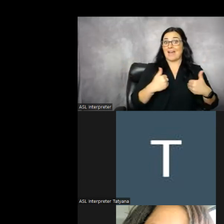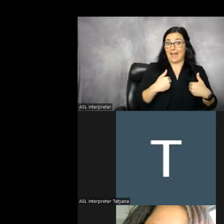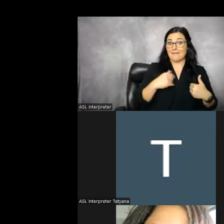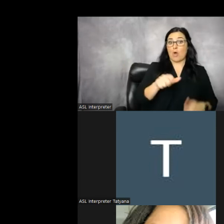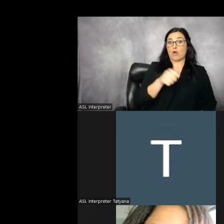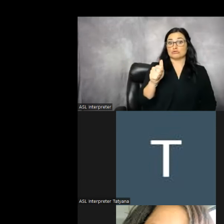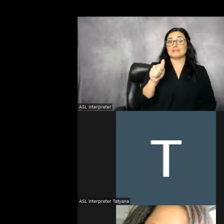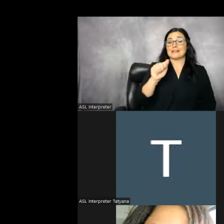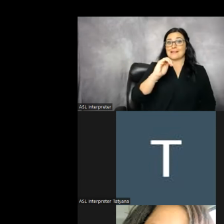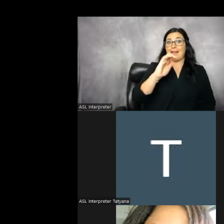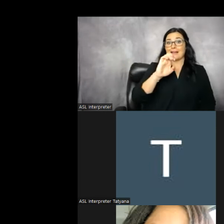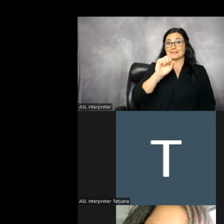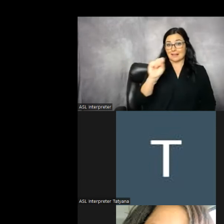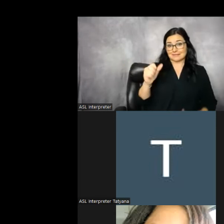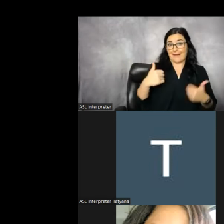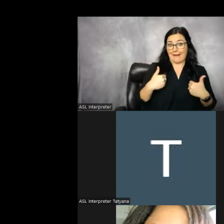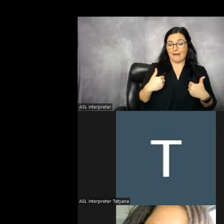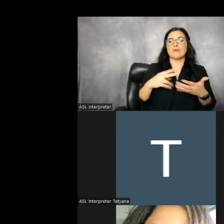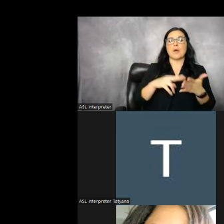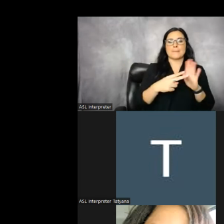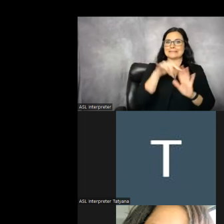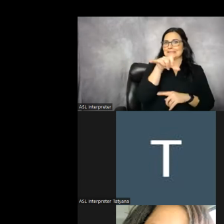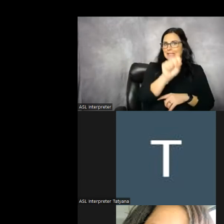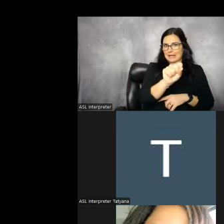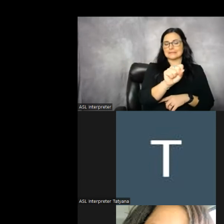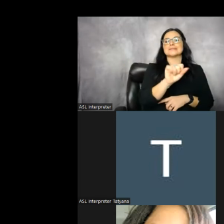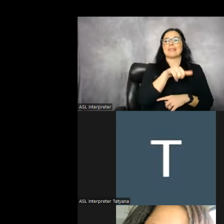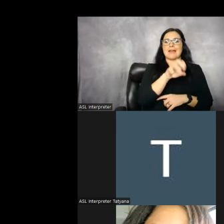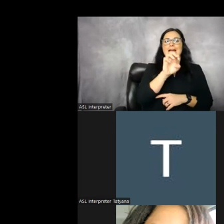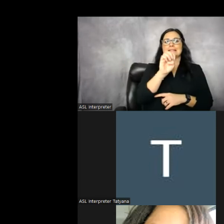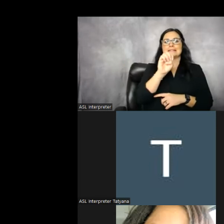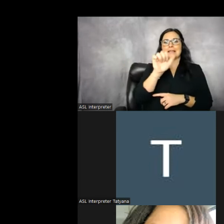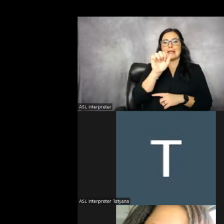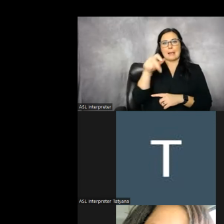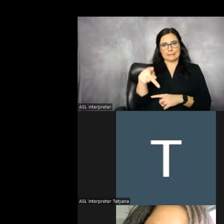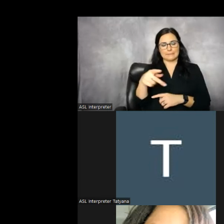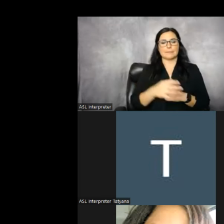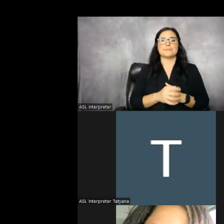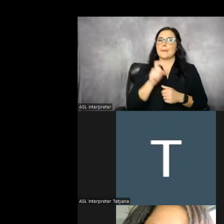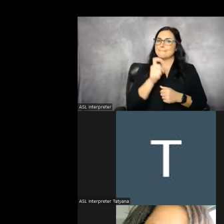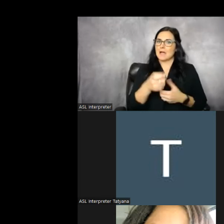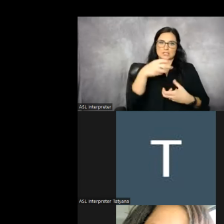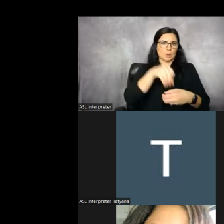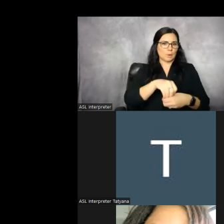then that is something that's fundamental to having an EEAAP. It must include that information to be considered an EEAAP.